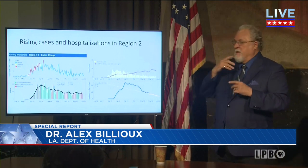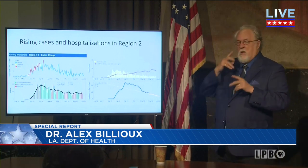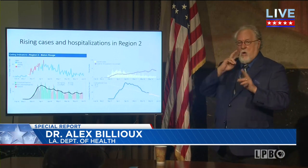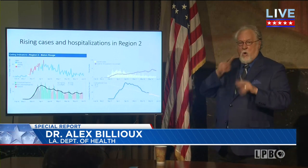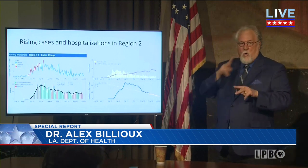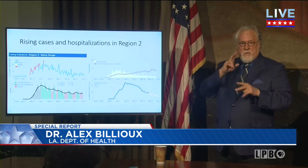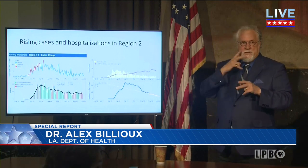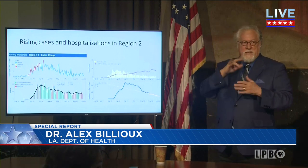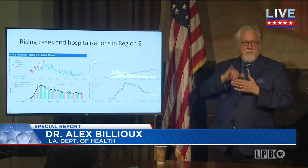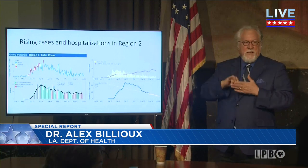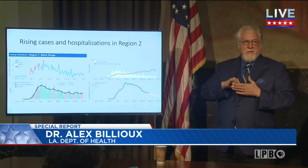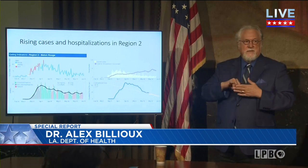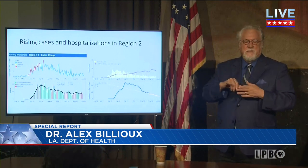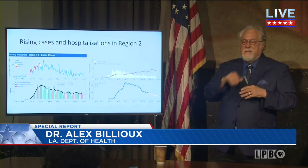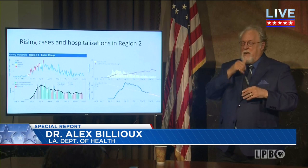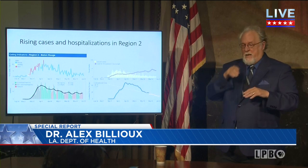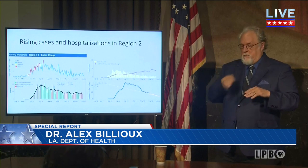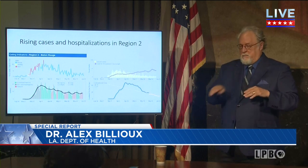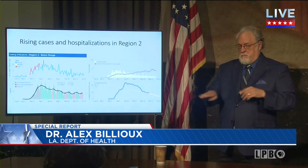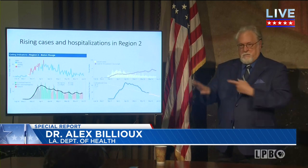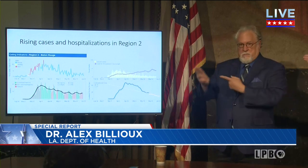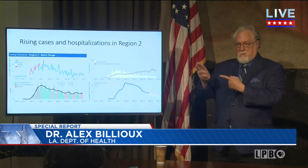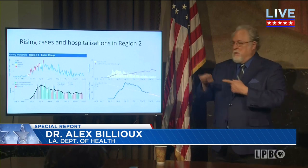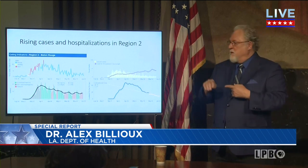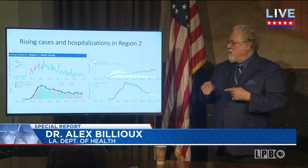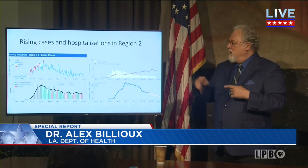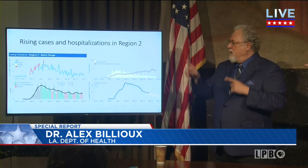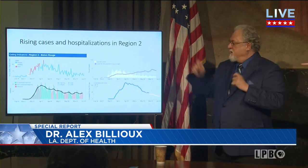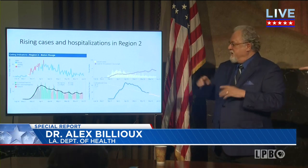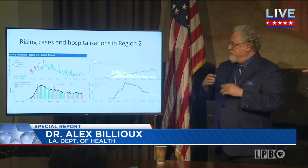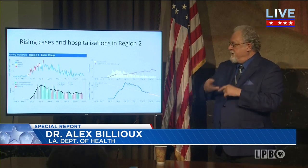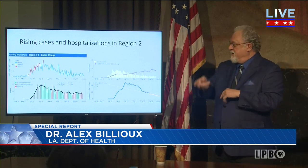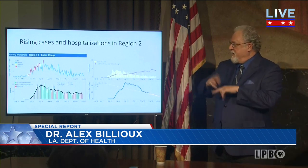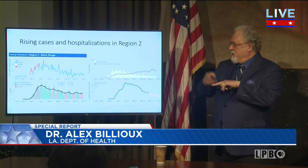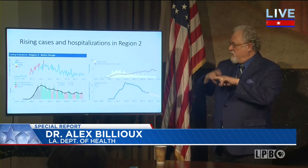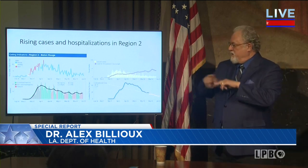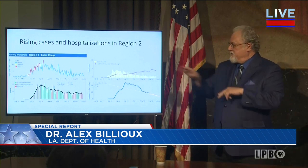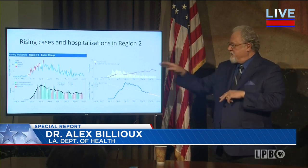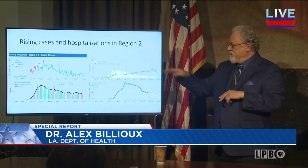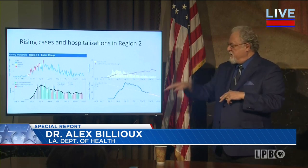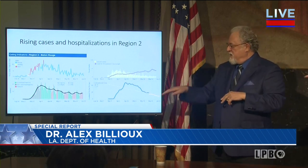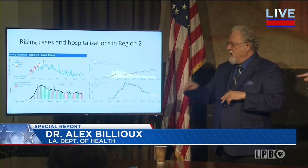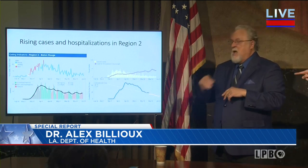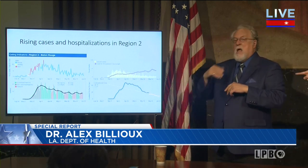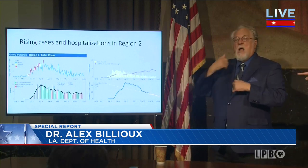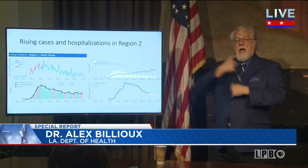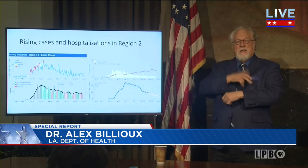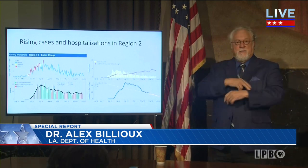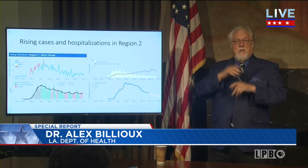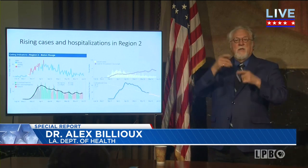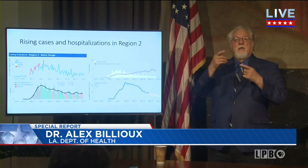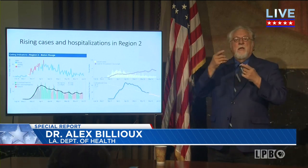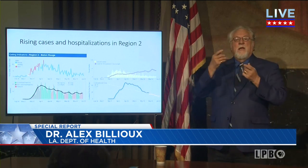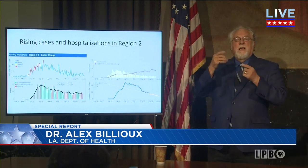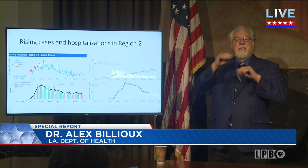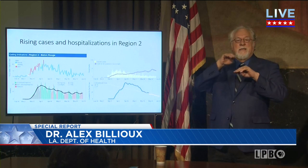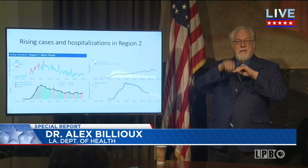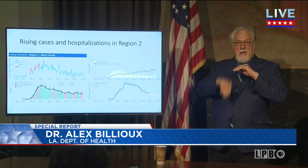WHAT WE HOPE WE CONTINUE TO SEE OVER TIME THAT TAKES A DOWN K TICK. UNDULATING PATTERN THAT E CONTINUES.